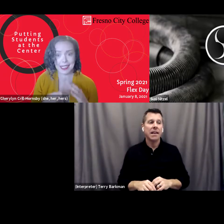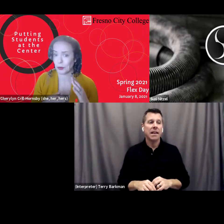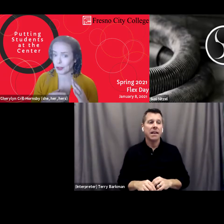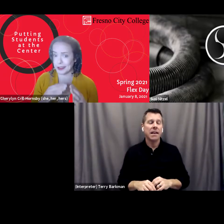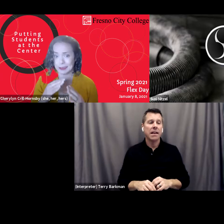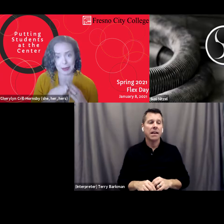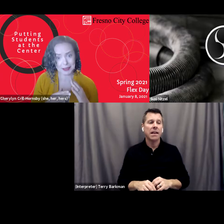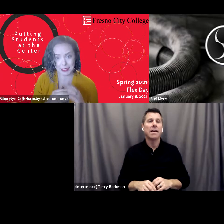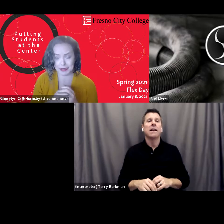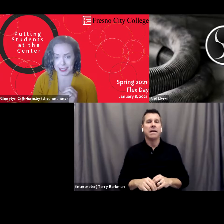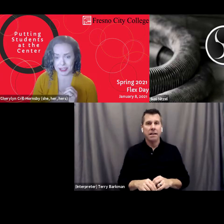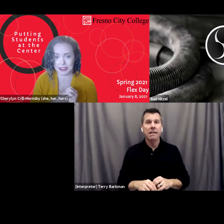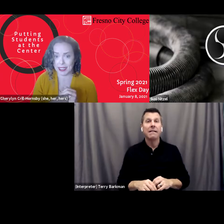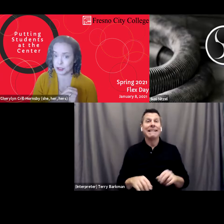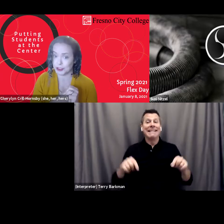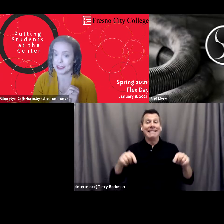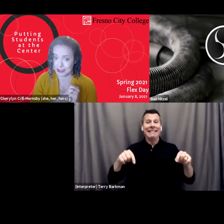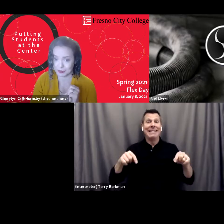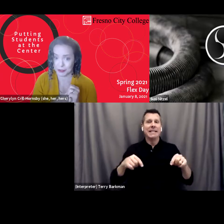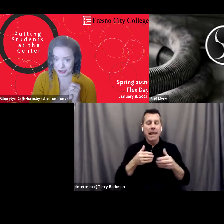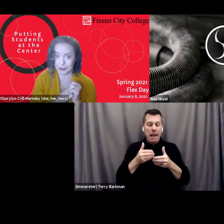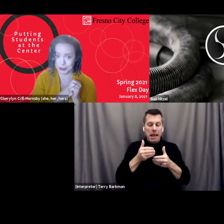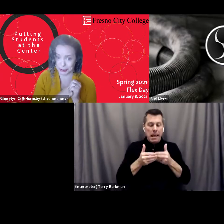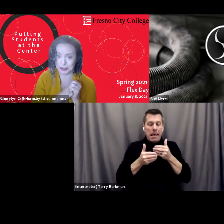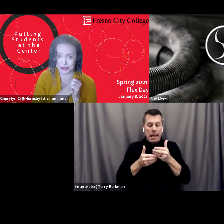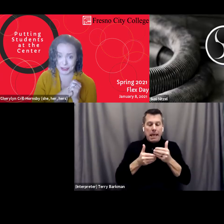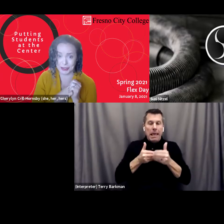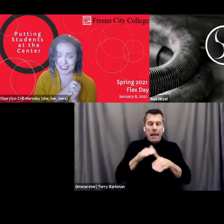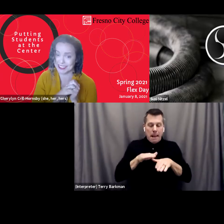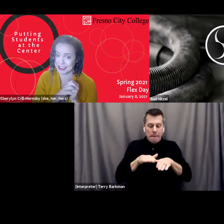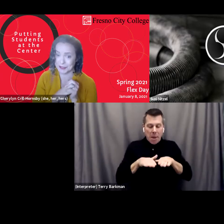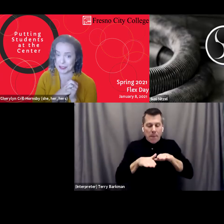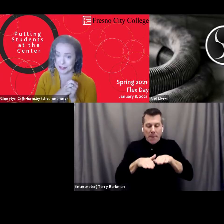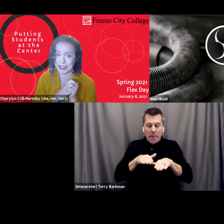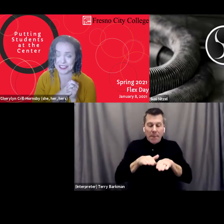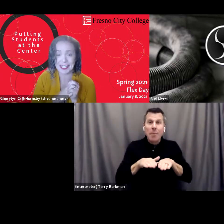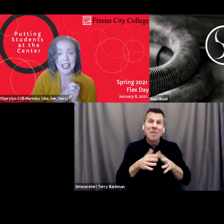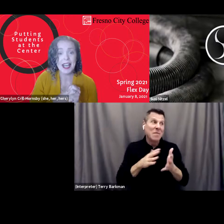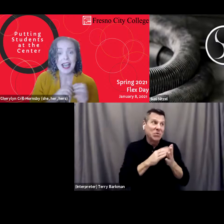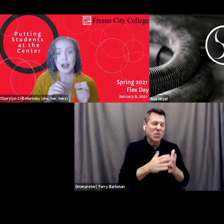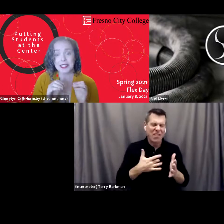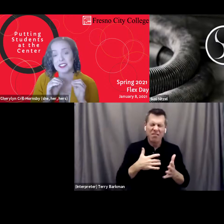is, again, we're in these baby steps stages, and I'm sure it is confusing for students currently, because it's confusing for us, is